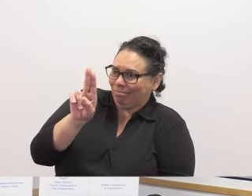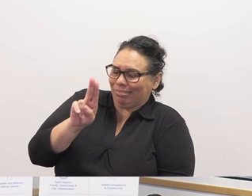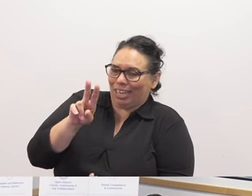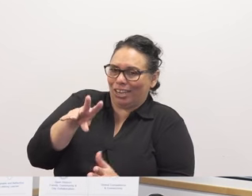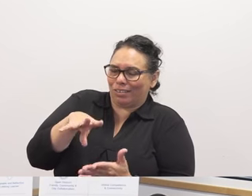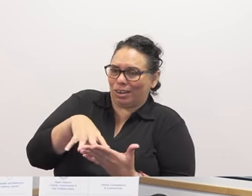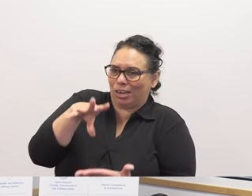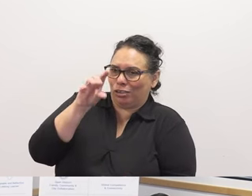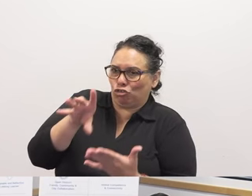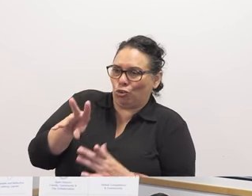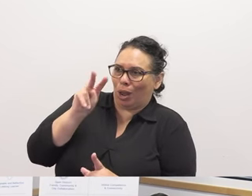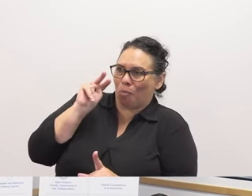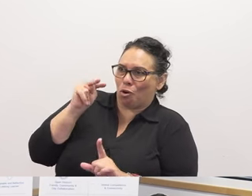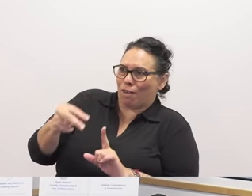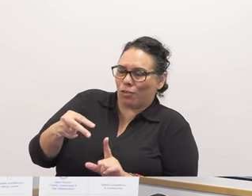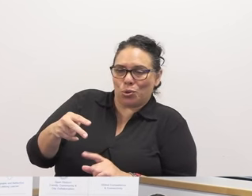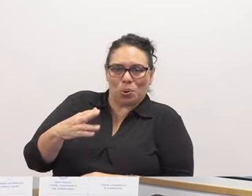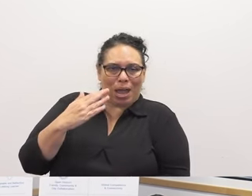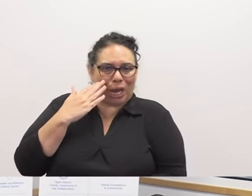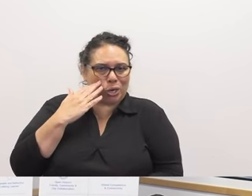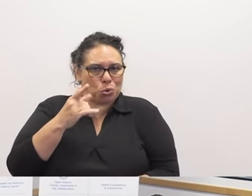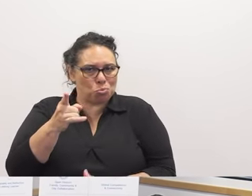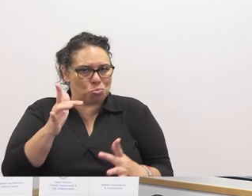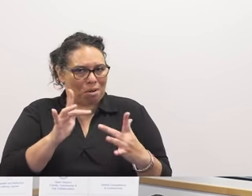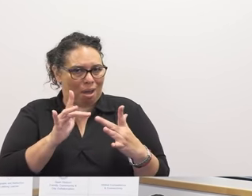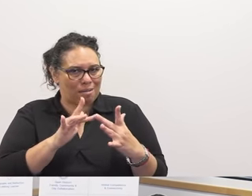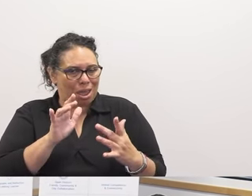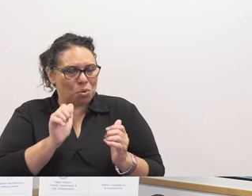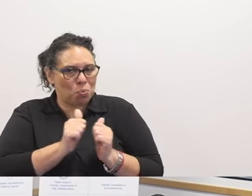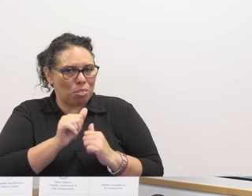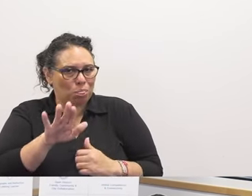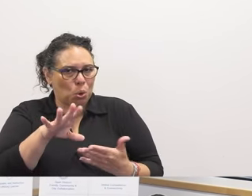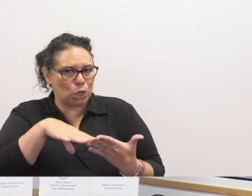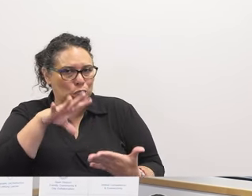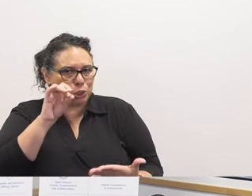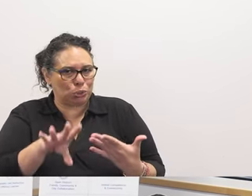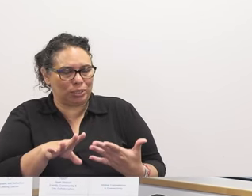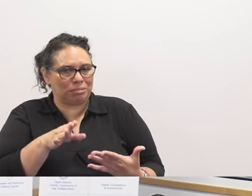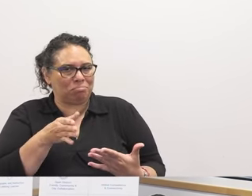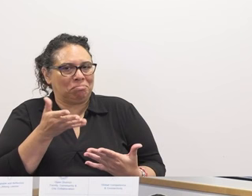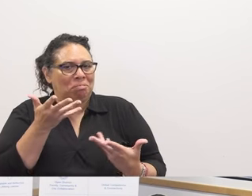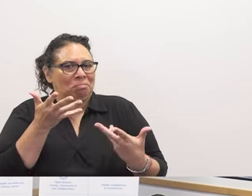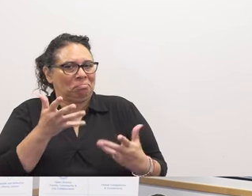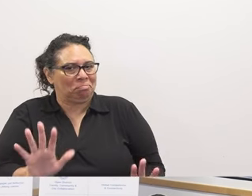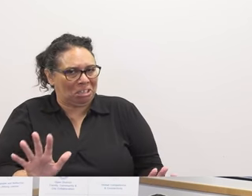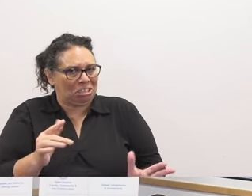I know that you keep in contact with your students well after they've left you at Stanford